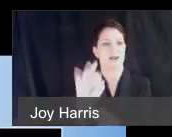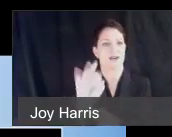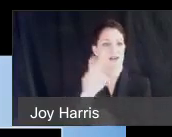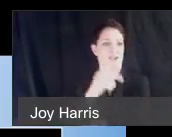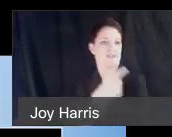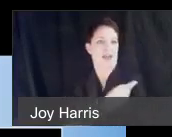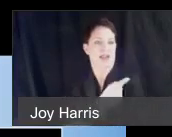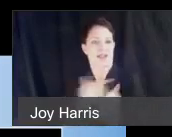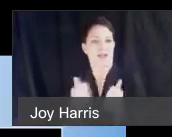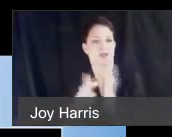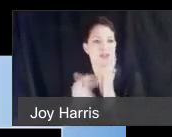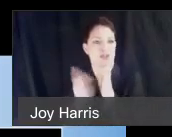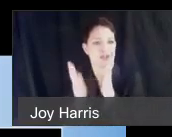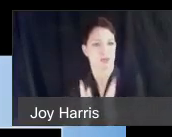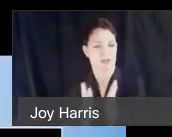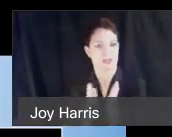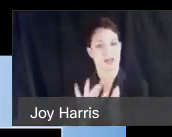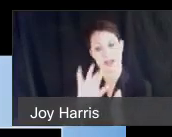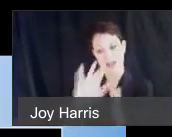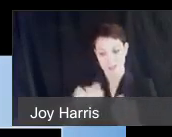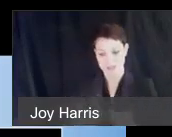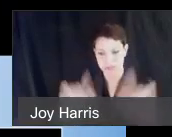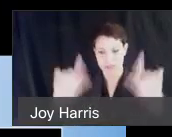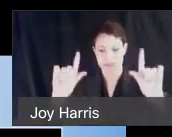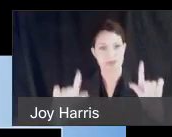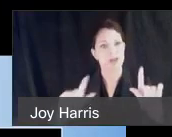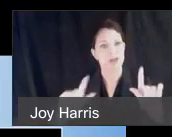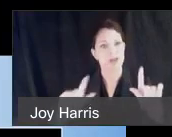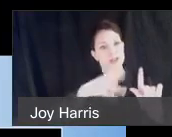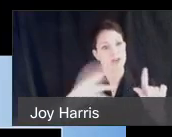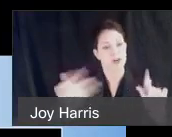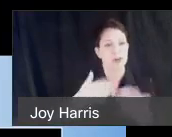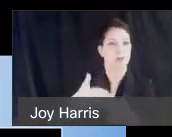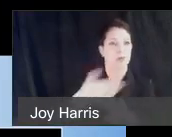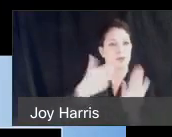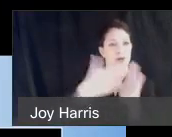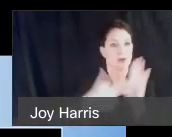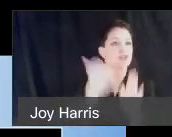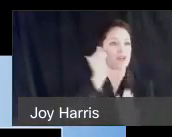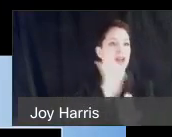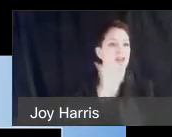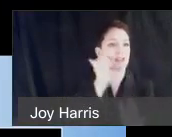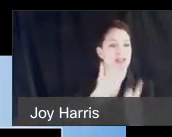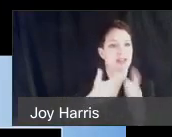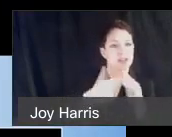you to a chart that lists how many individuals pre-registered each day, beginning January the 12th.